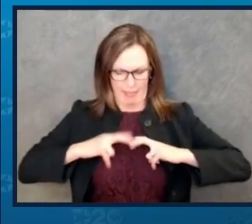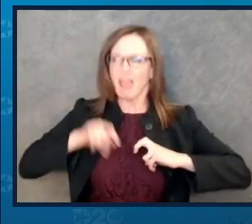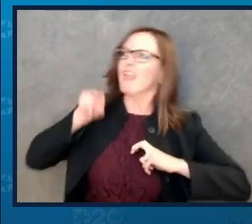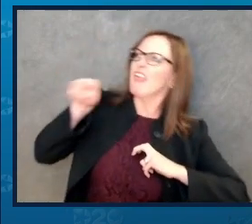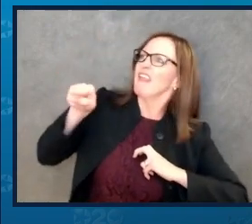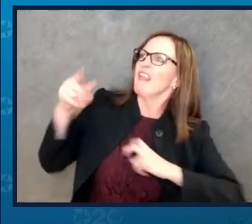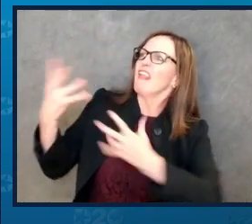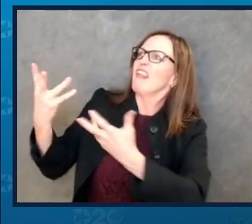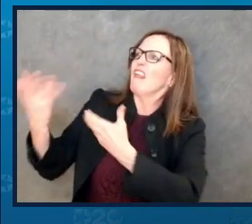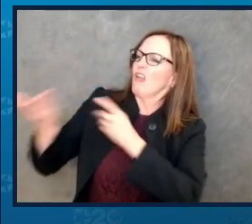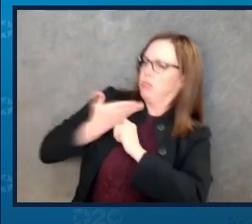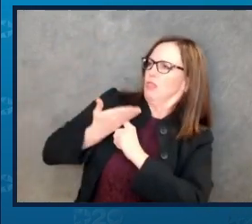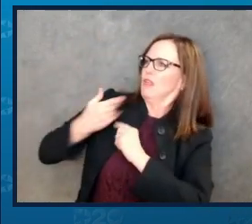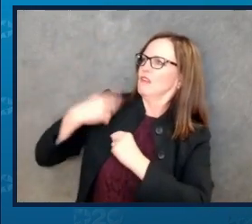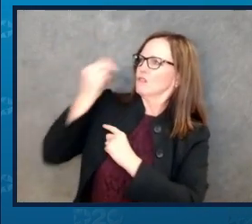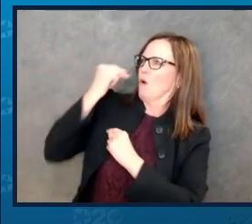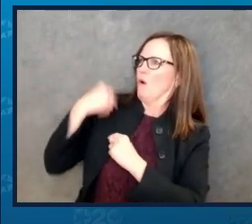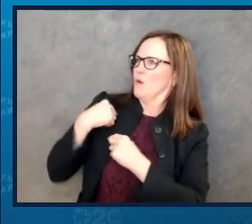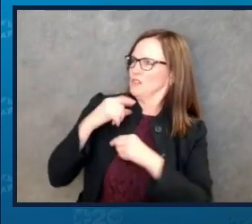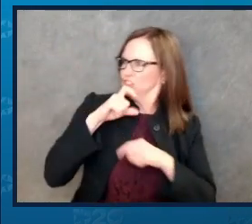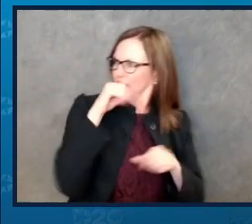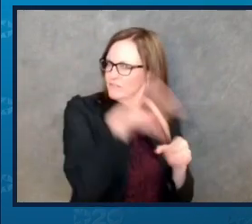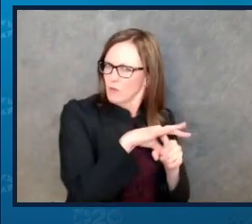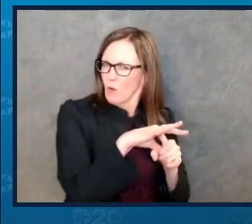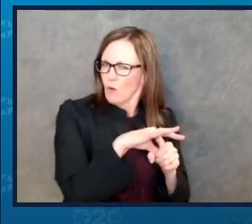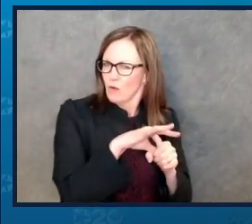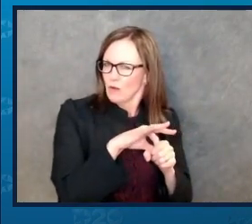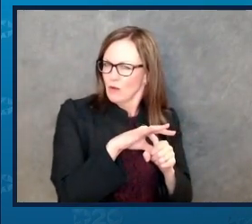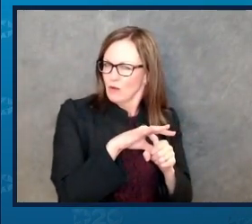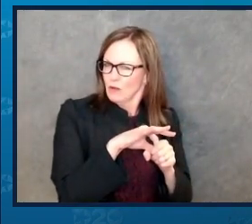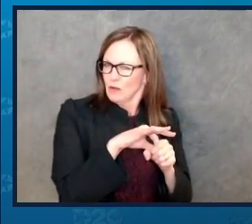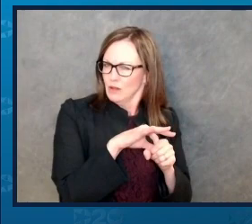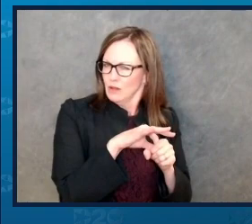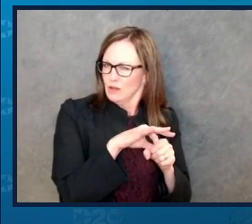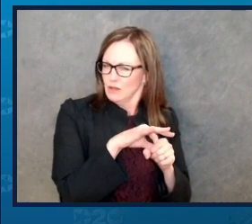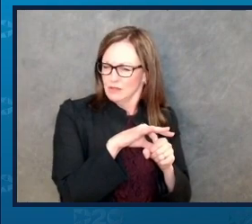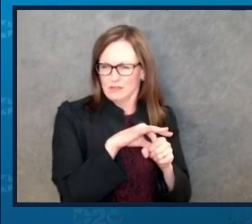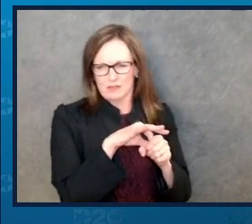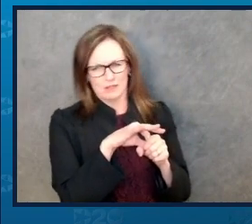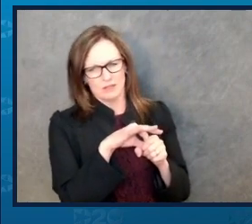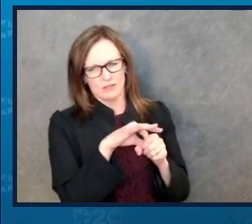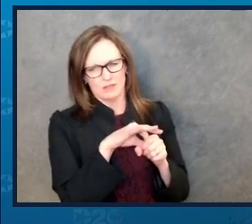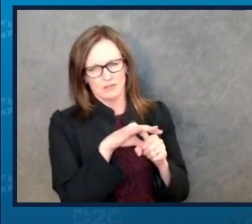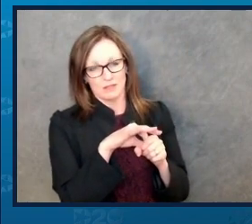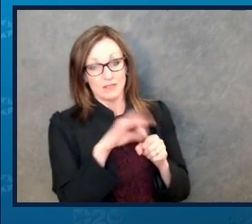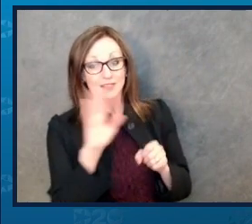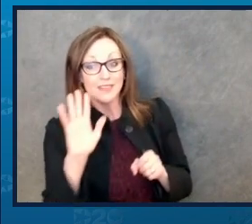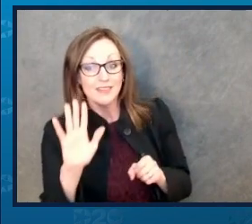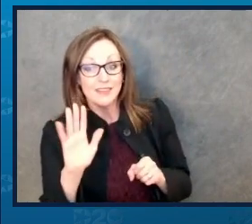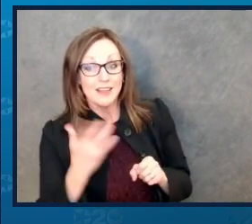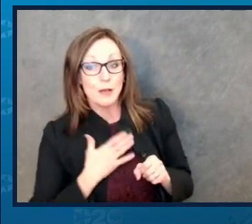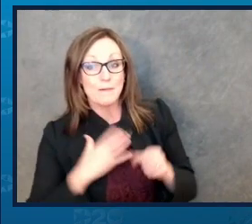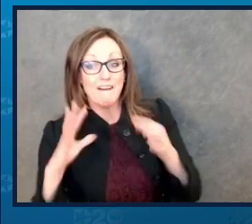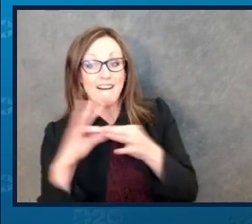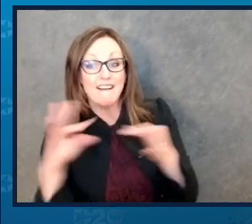SILENCE OUR VOICES? AND THE ANSWER IS BECAUSE, WHEN